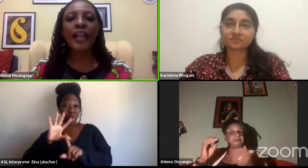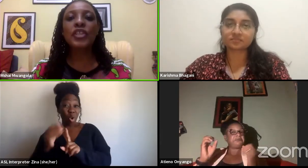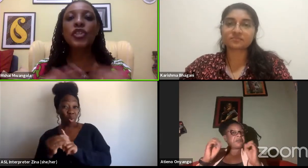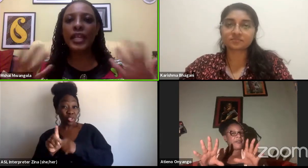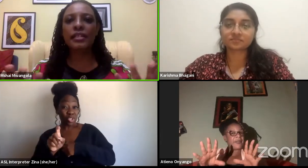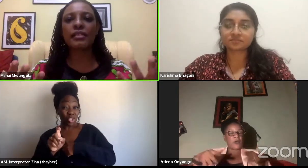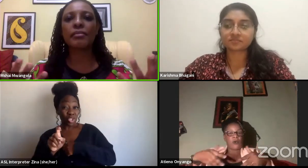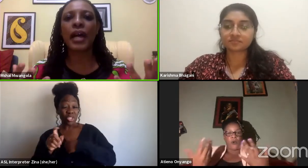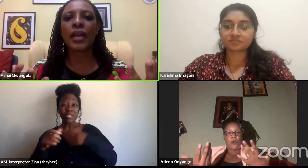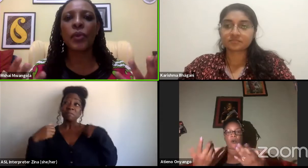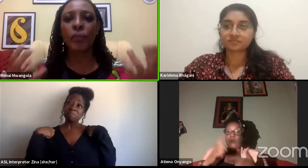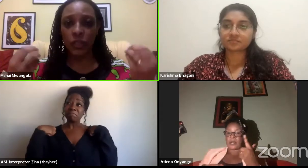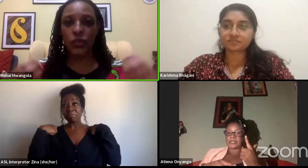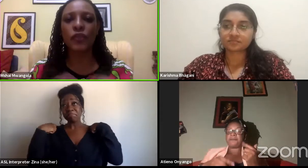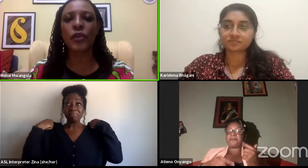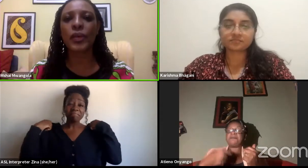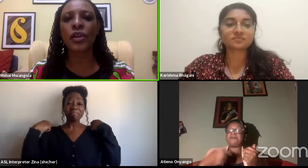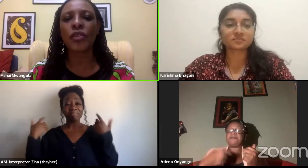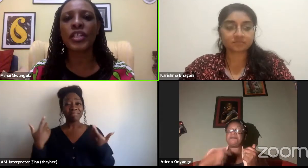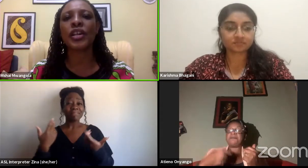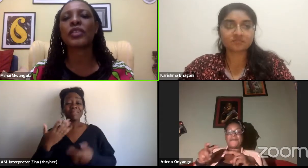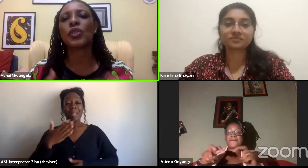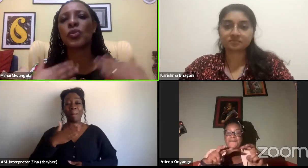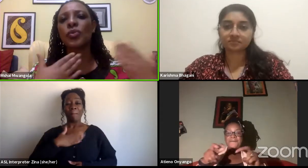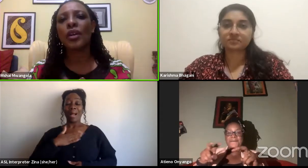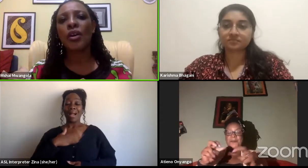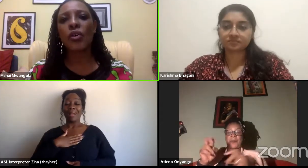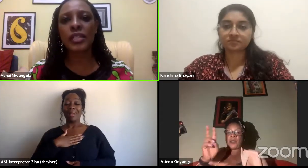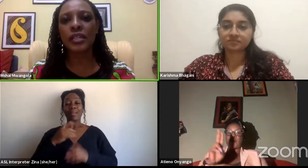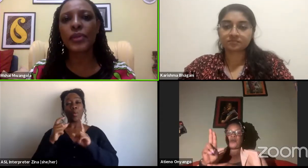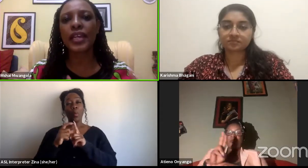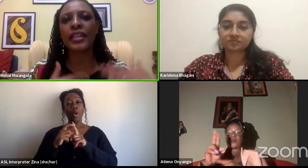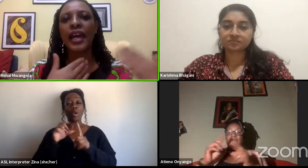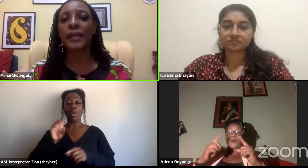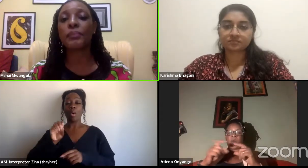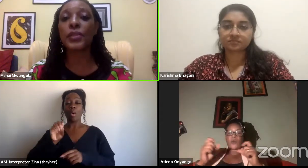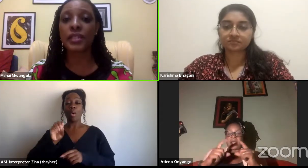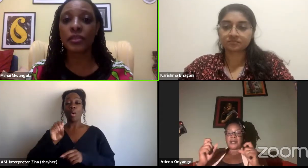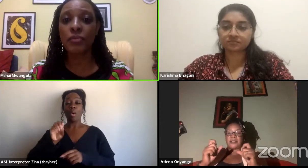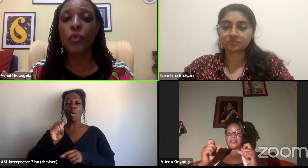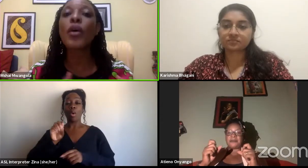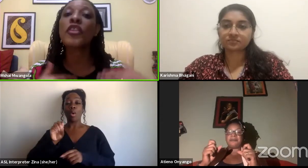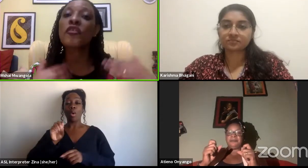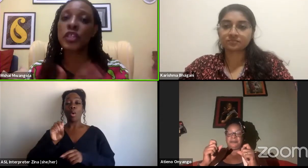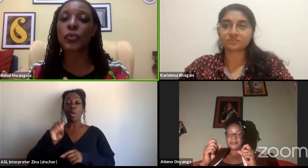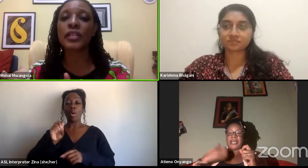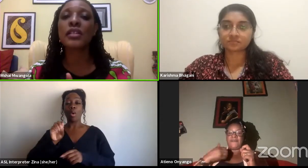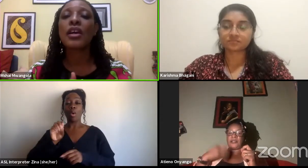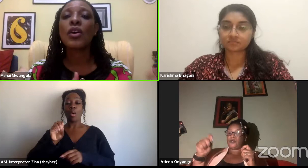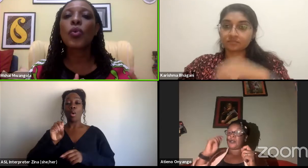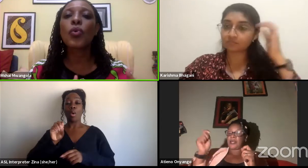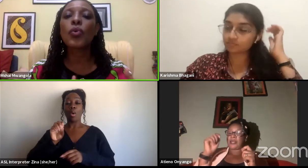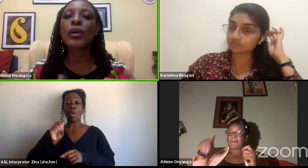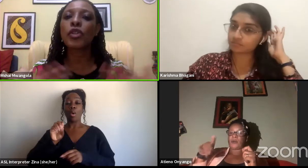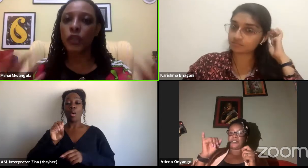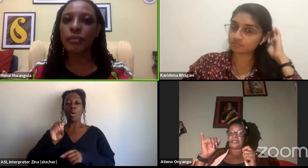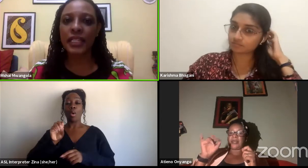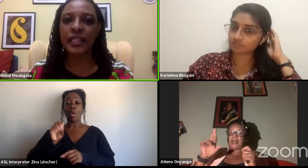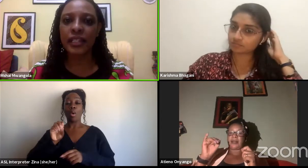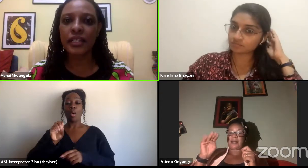I traced my use of the word orature to Austin Bukenya and Pio Zirimu who were the first ones who documented it.